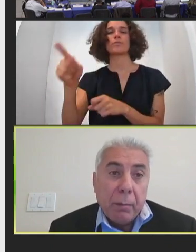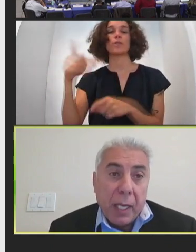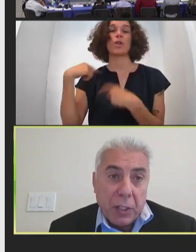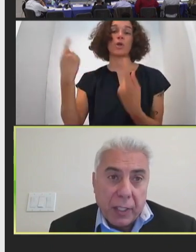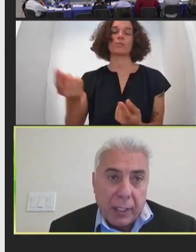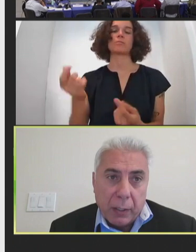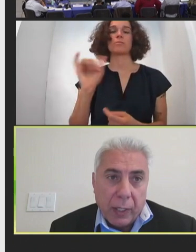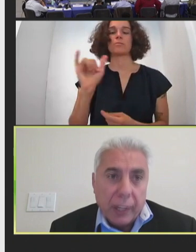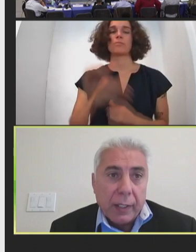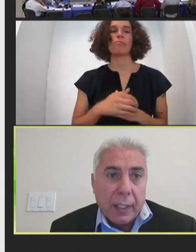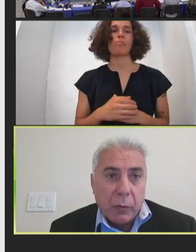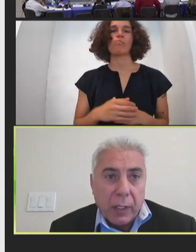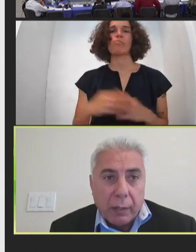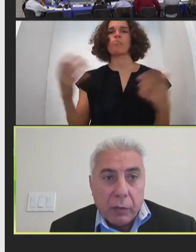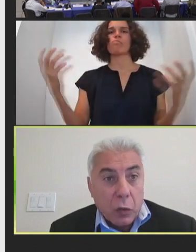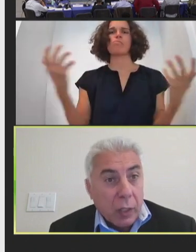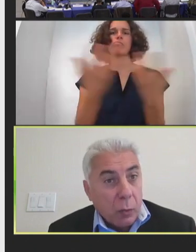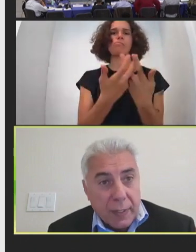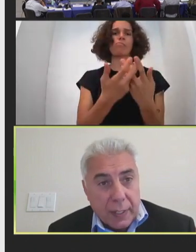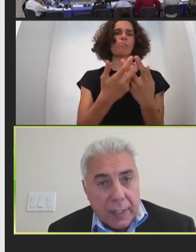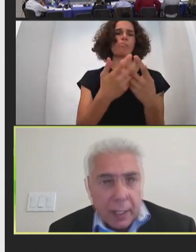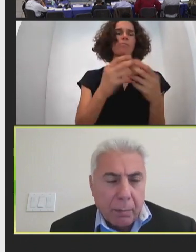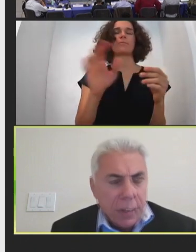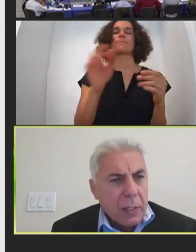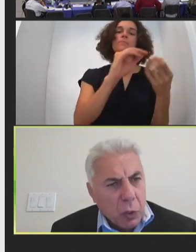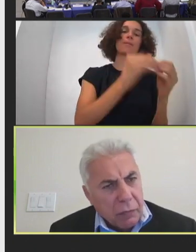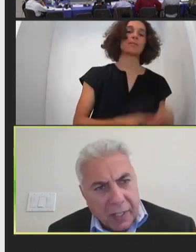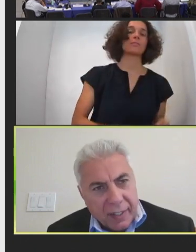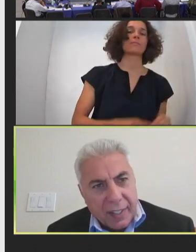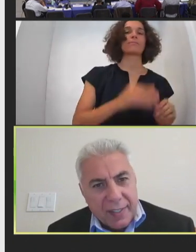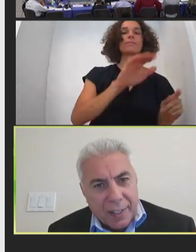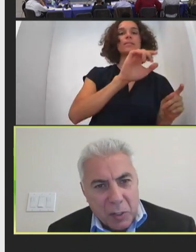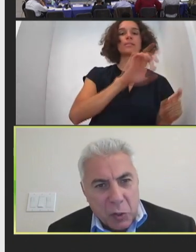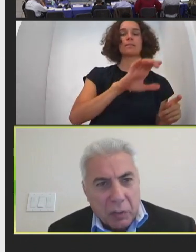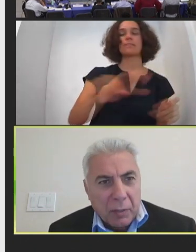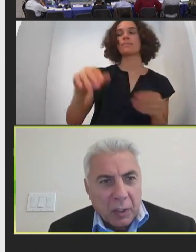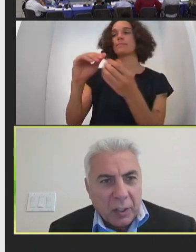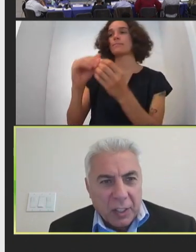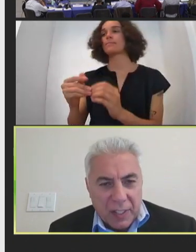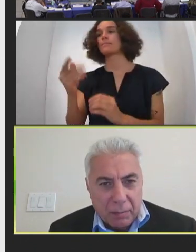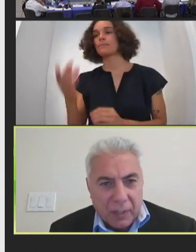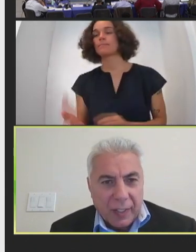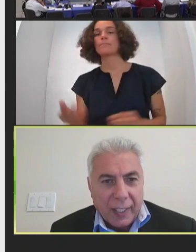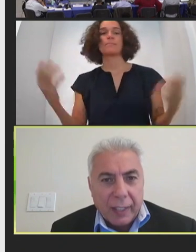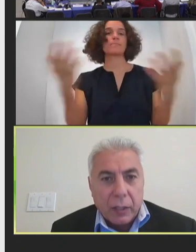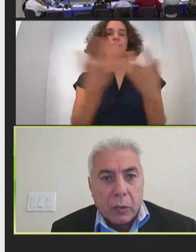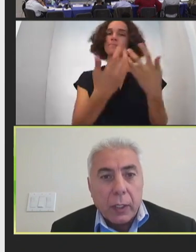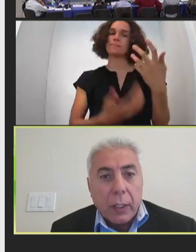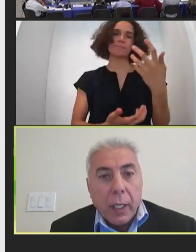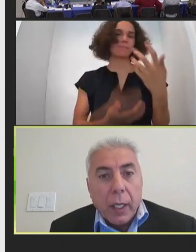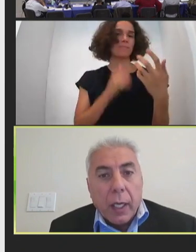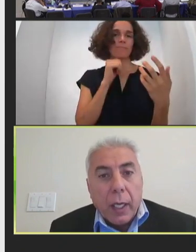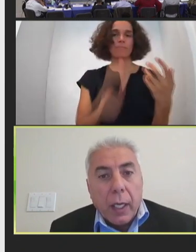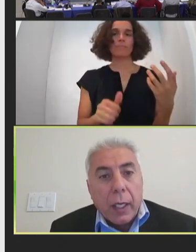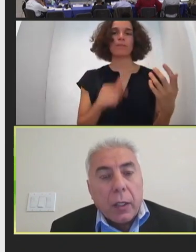match the data we had at the county level. So, there was discrepancies for different reasons, research survey methodologies. I'm not going to get into it.